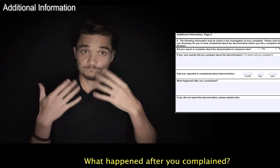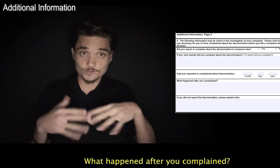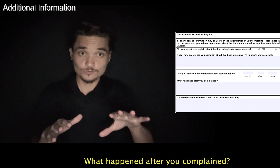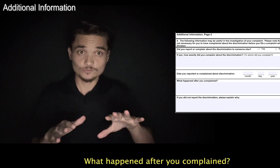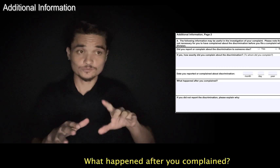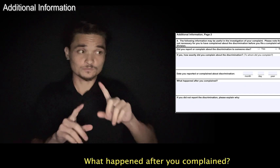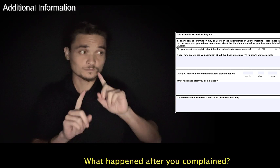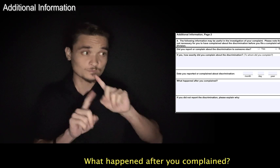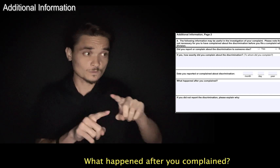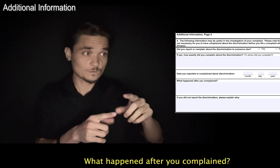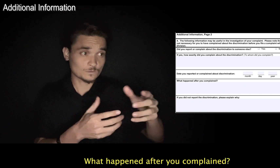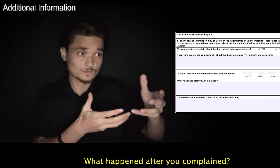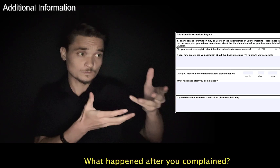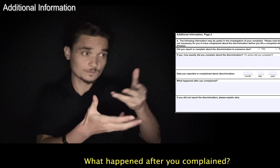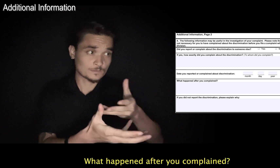What happened after you complained?